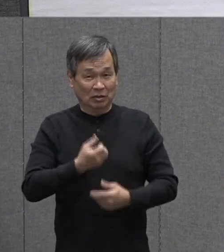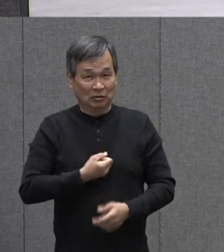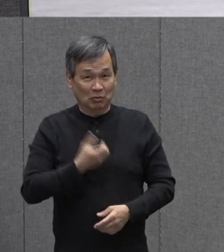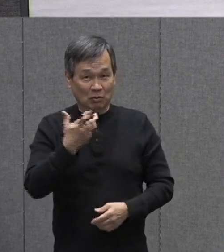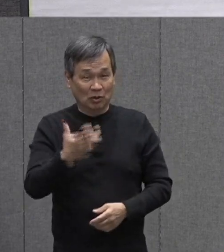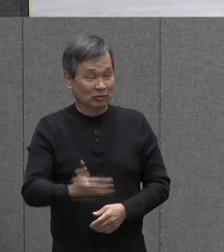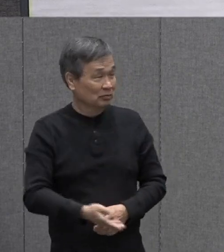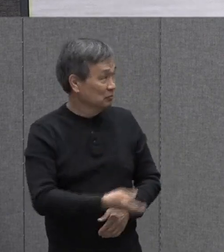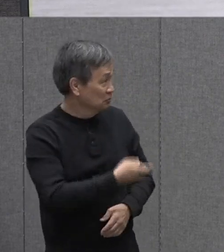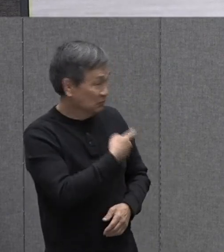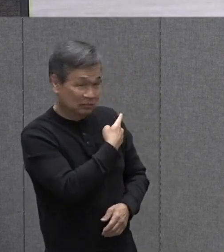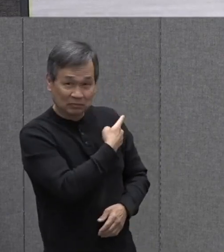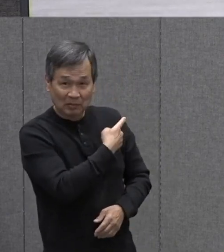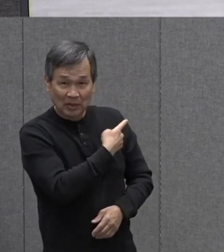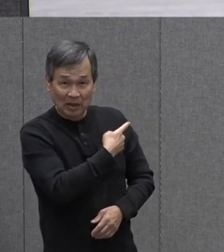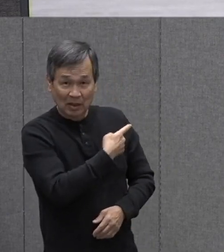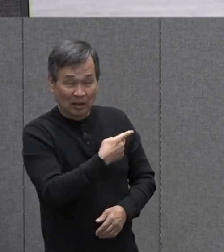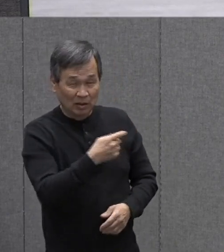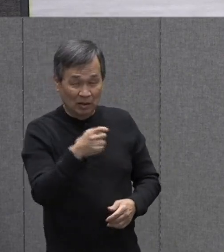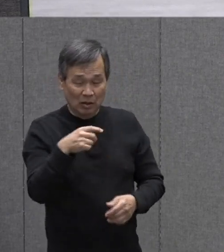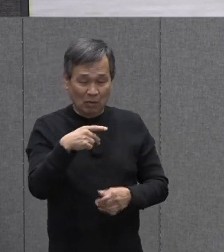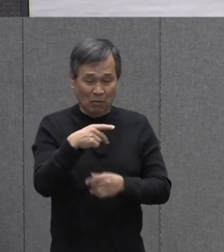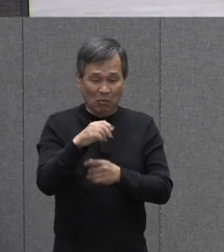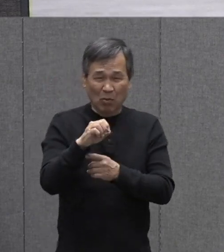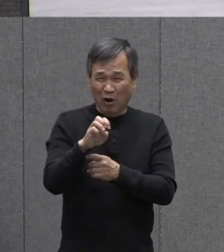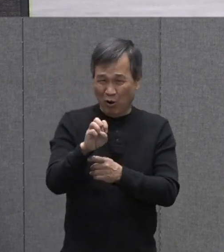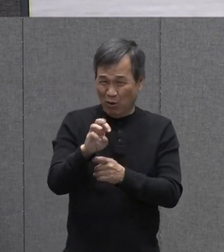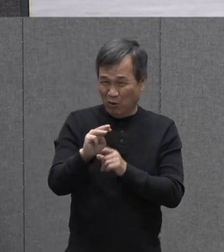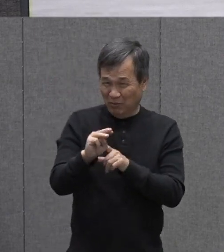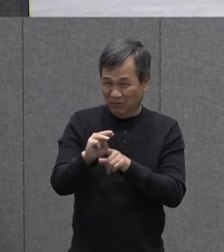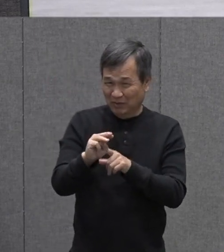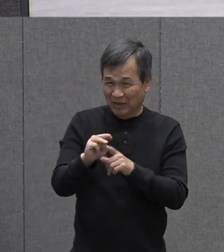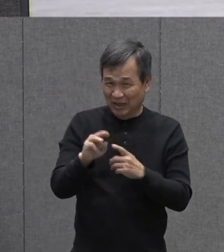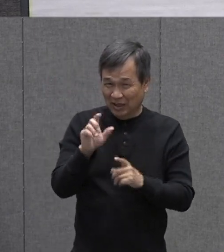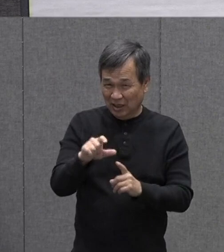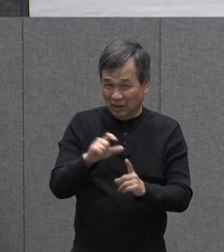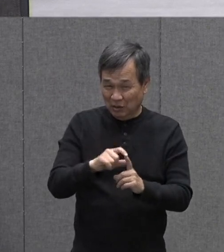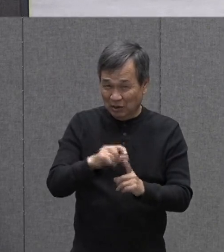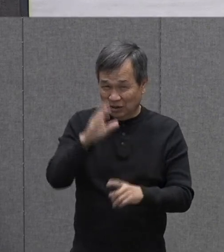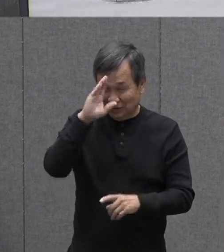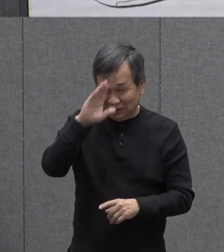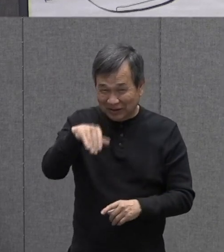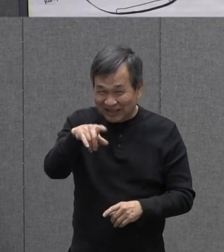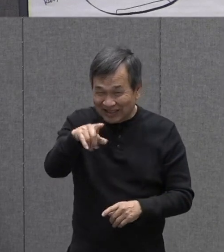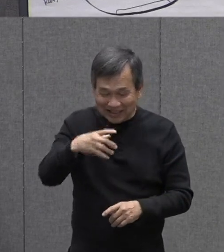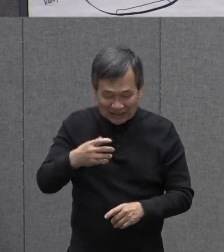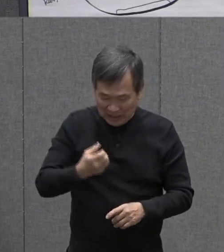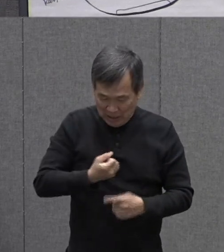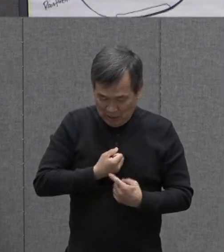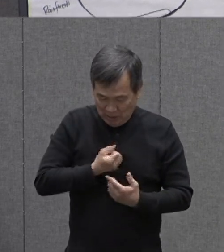is that the word poem might be a new word for you. And poem is a type of writing,